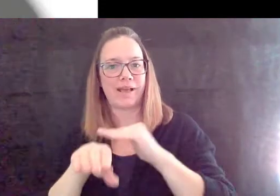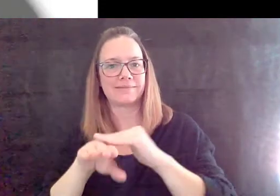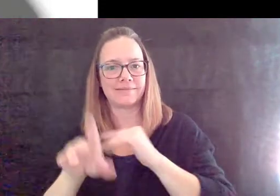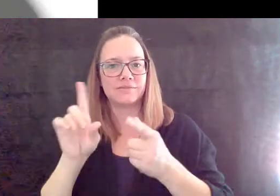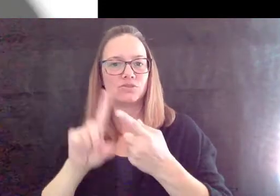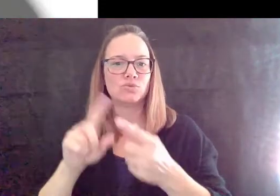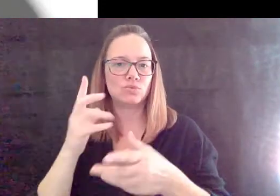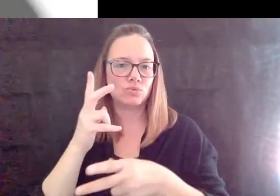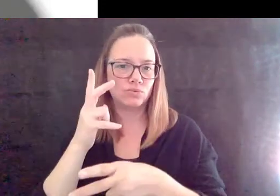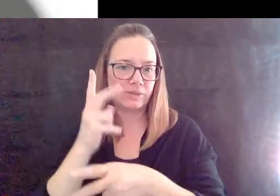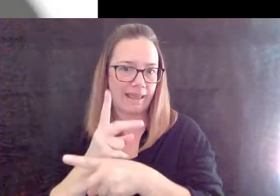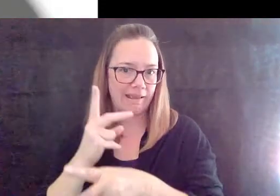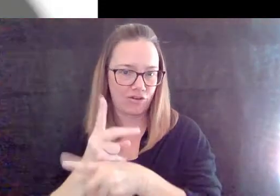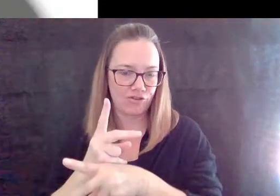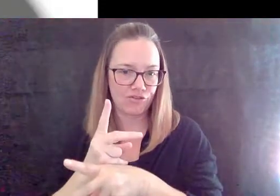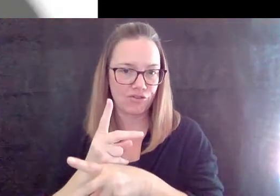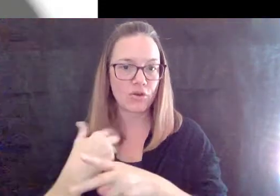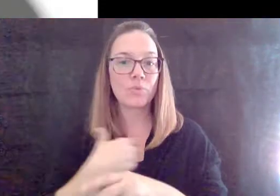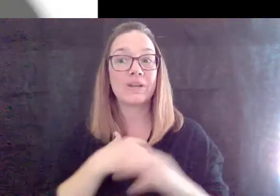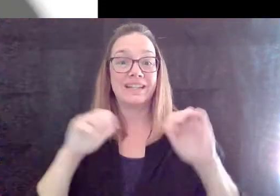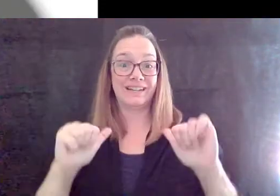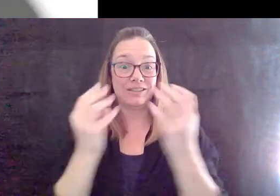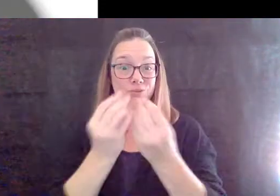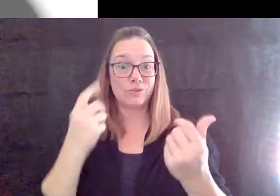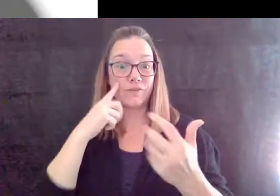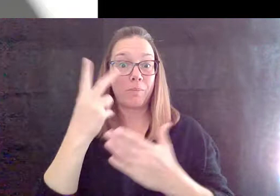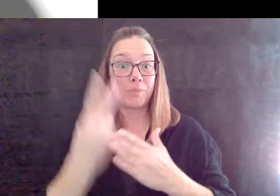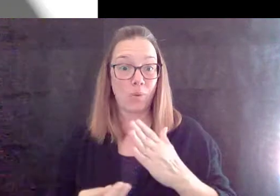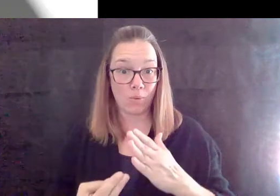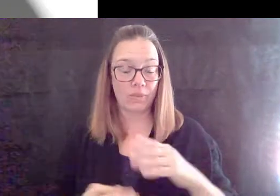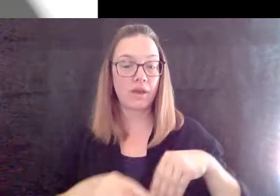And we needed a solution that hit both of those, right,